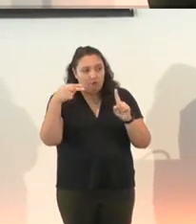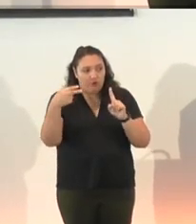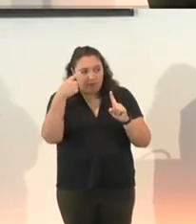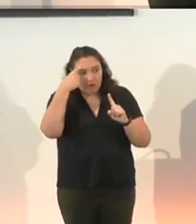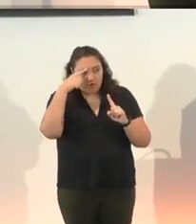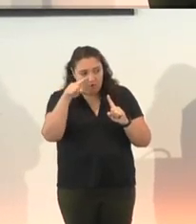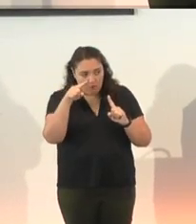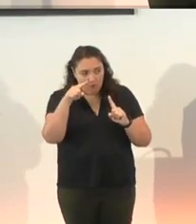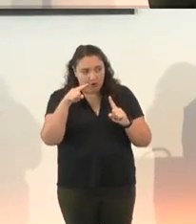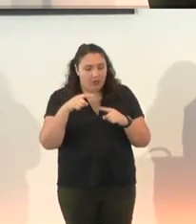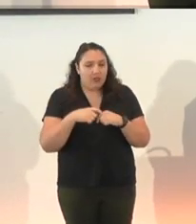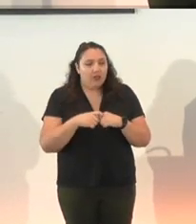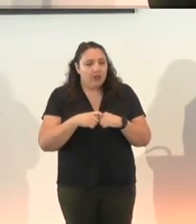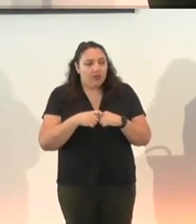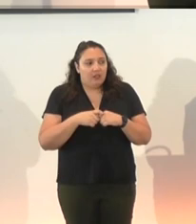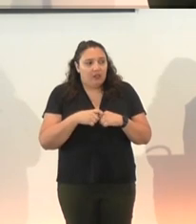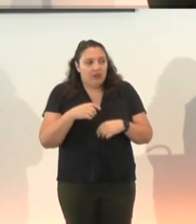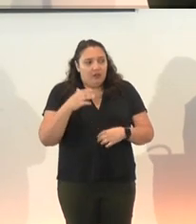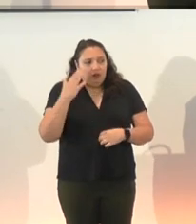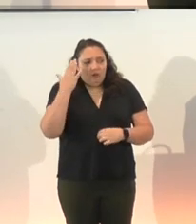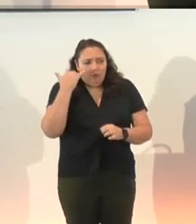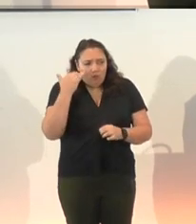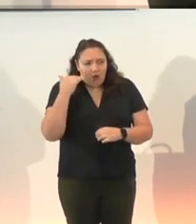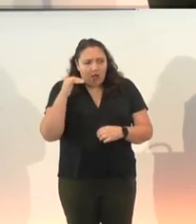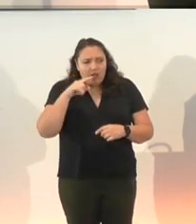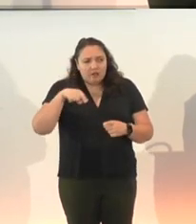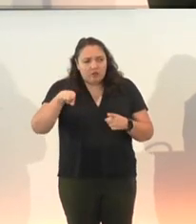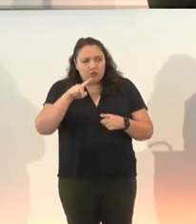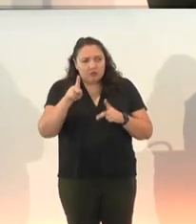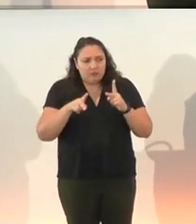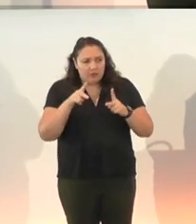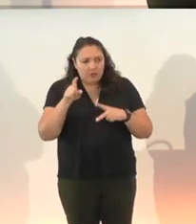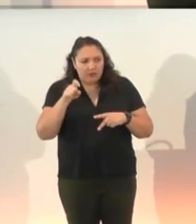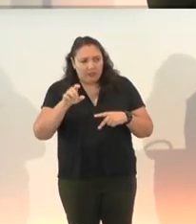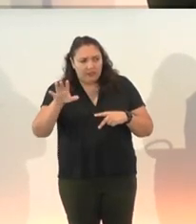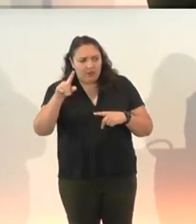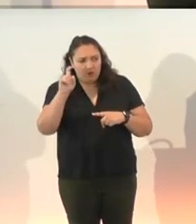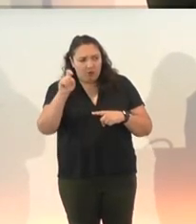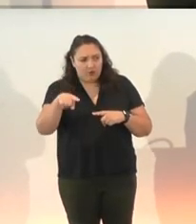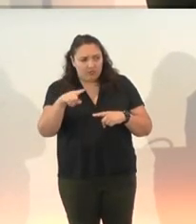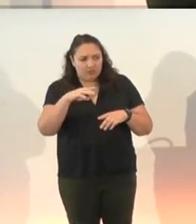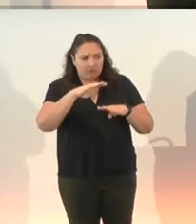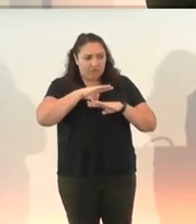that question asked and now? Understanding what is the environment they are designing into,